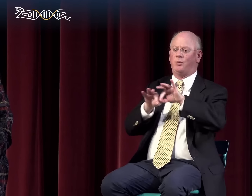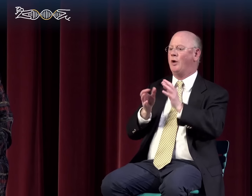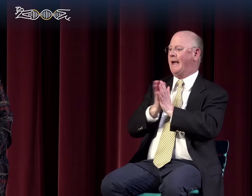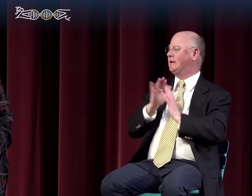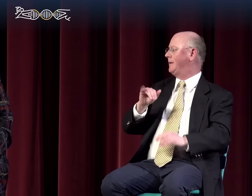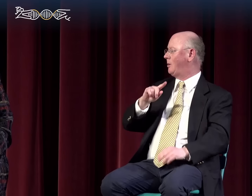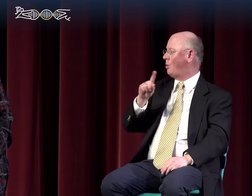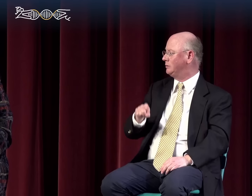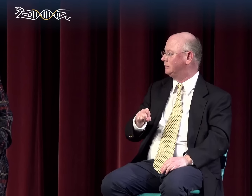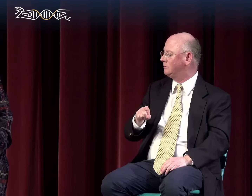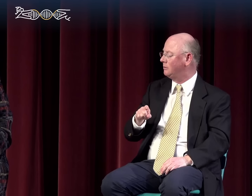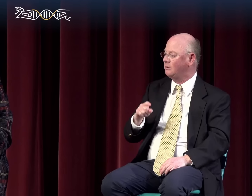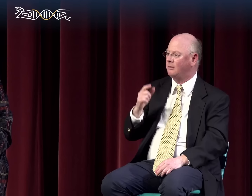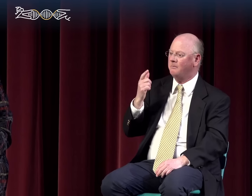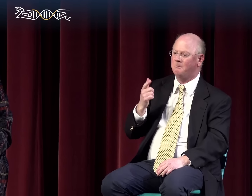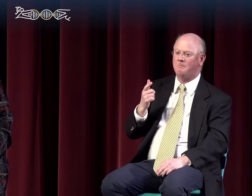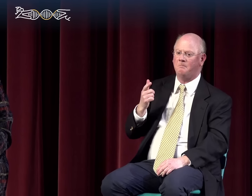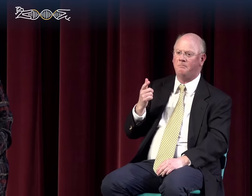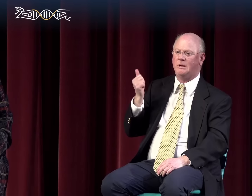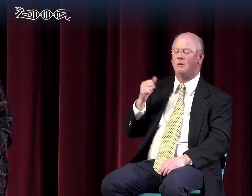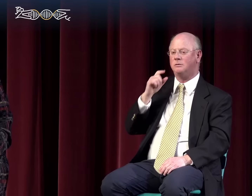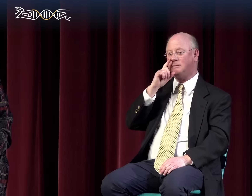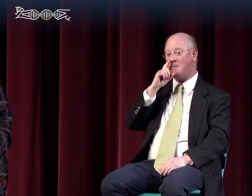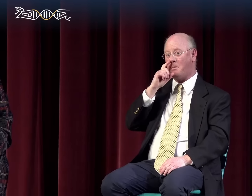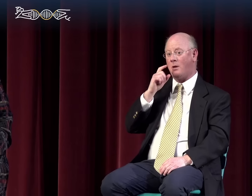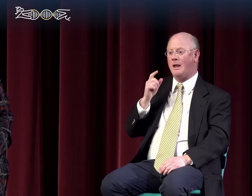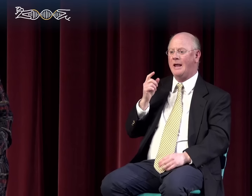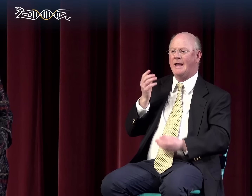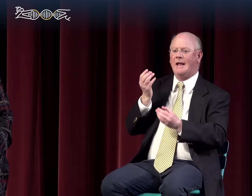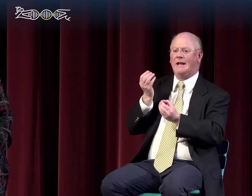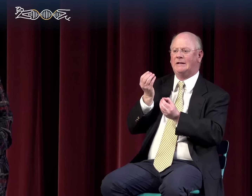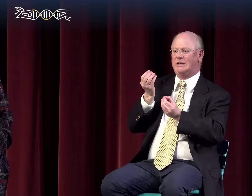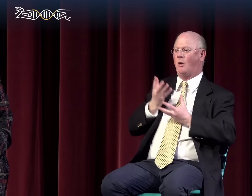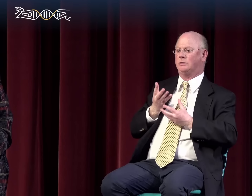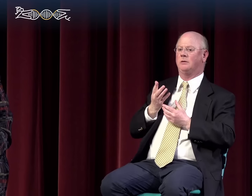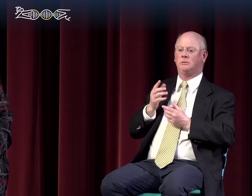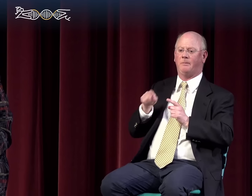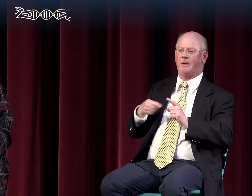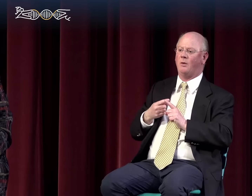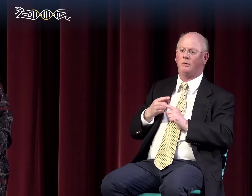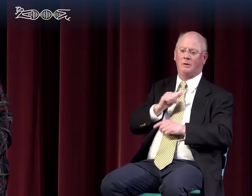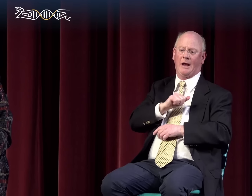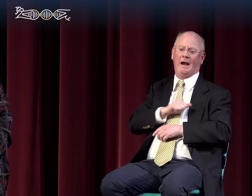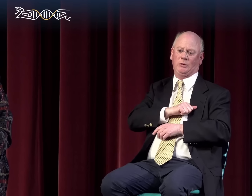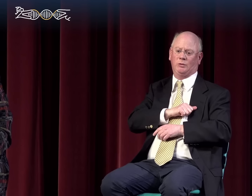I think it's important to ask this question, because it tells us something